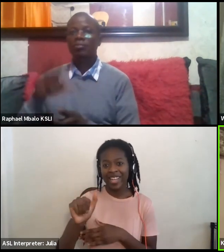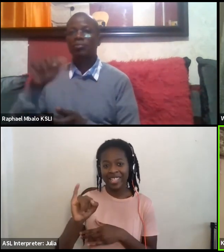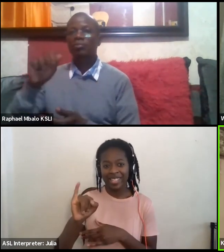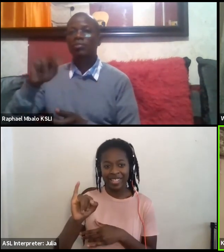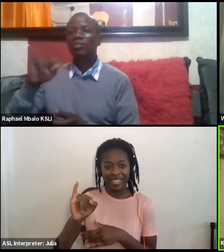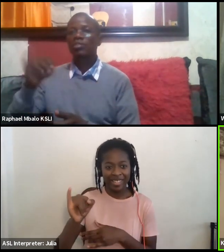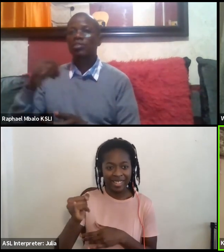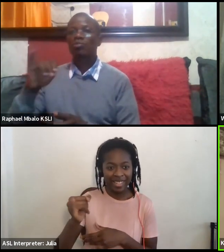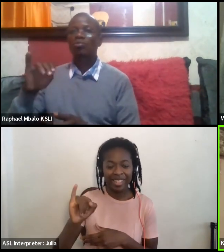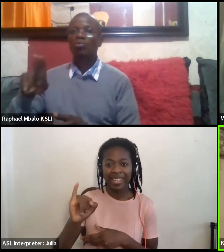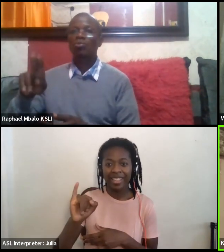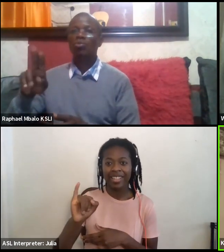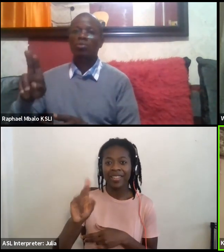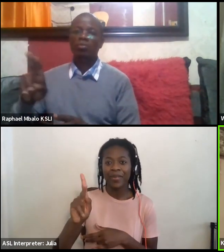Bye.